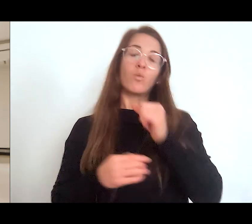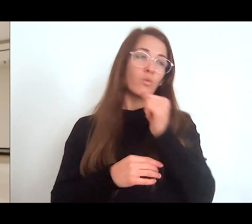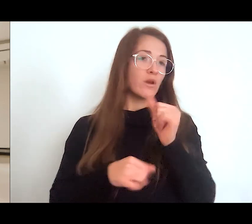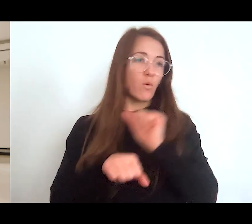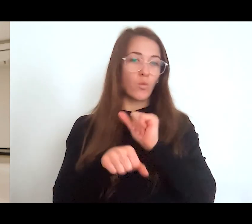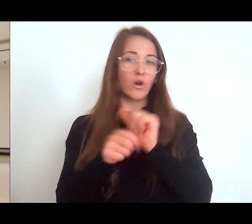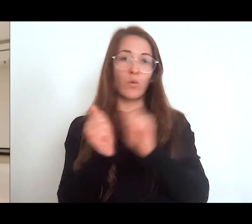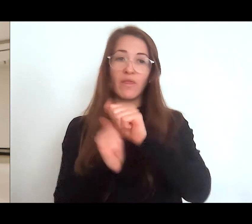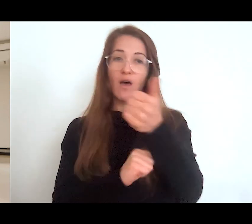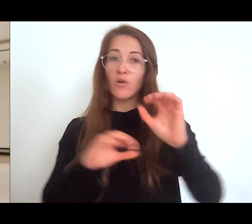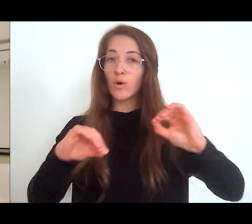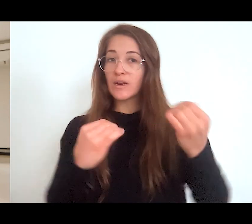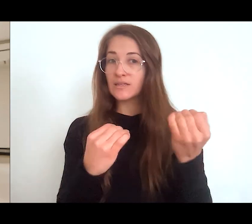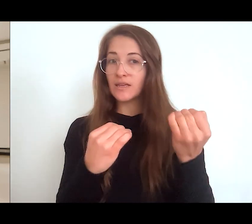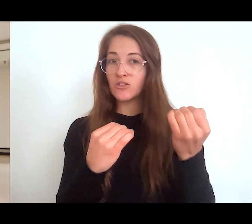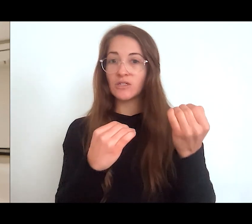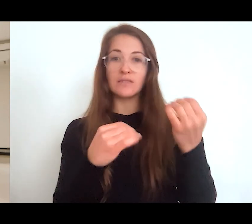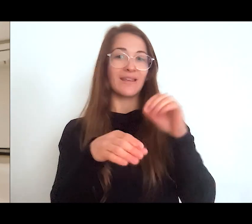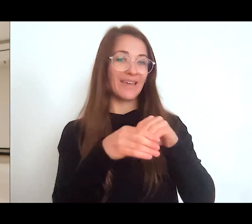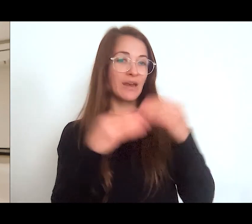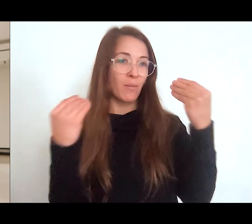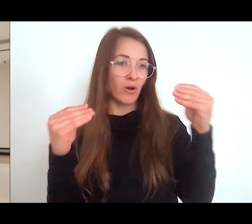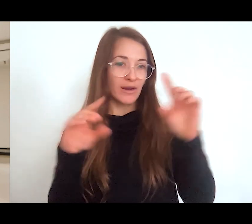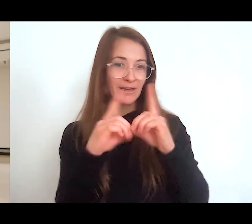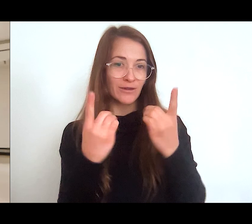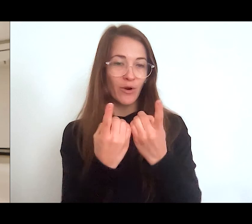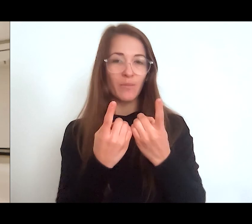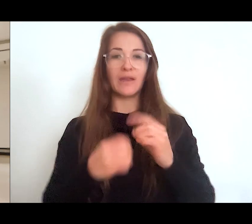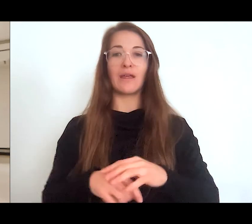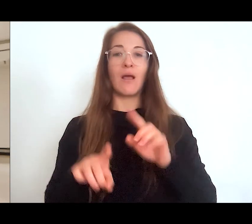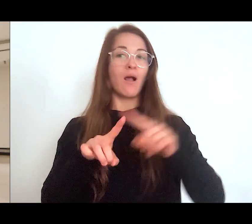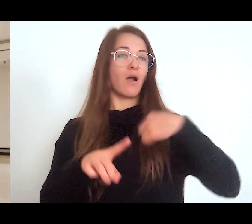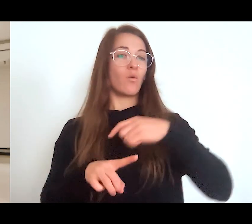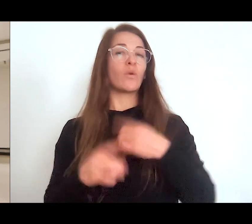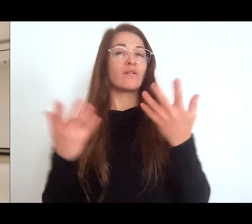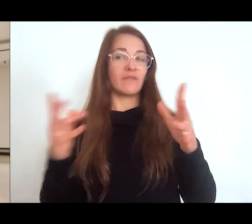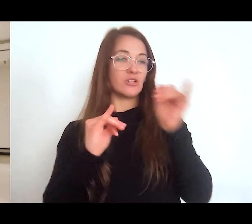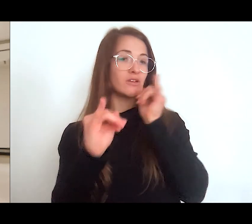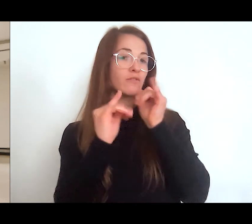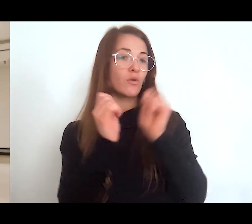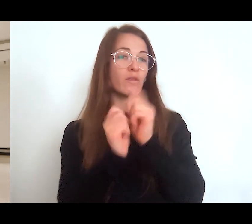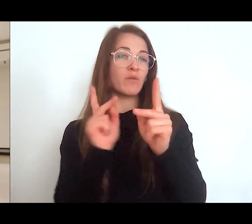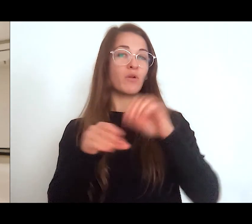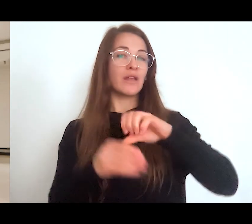WHAT WE DO AND WE DON'T NECESSARILY WORK WITH OTHER